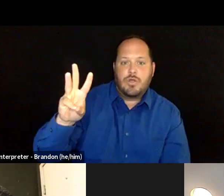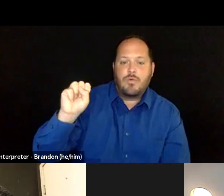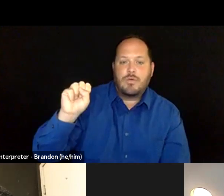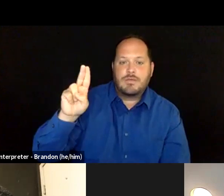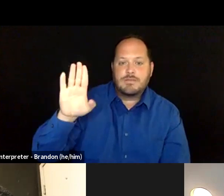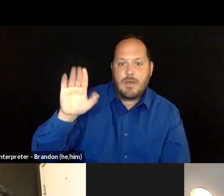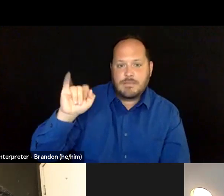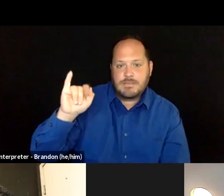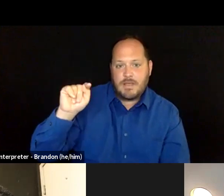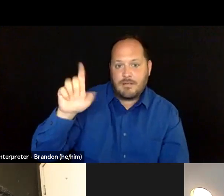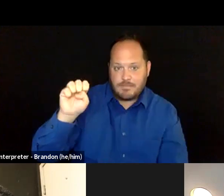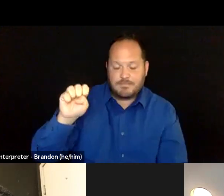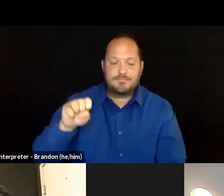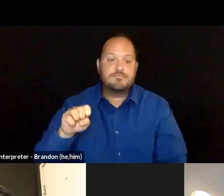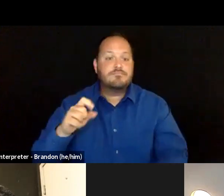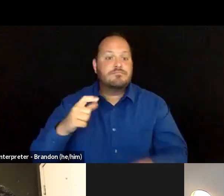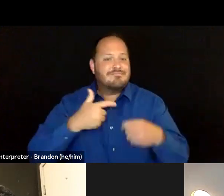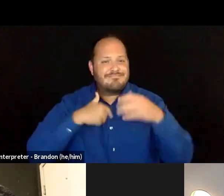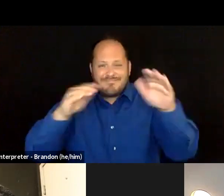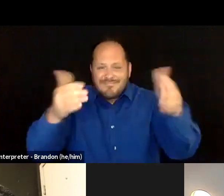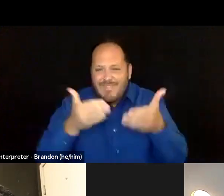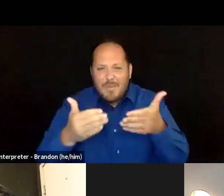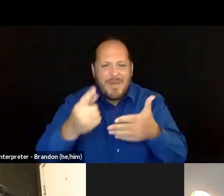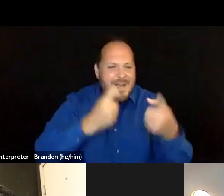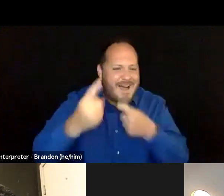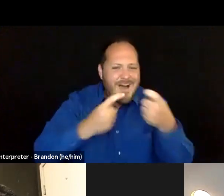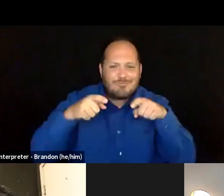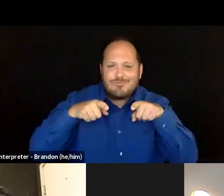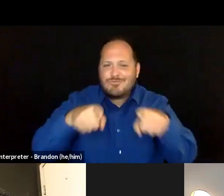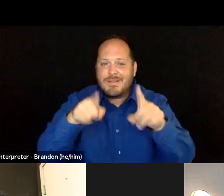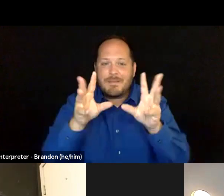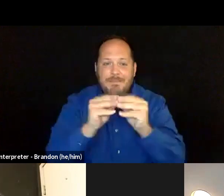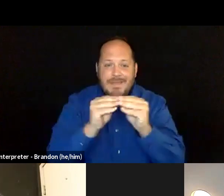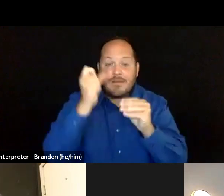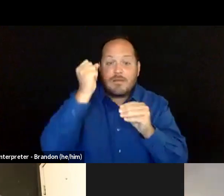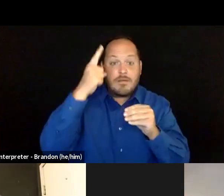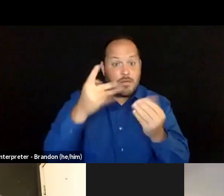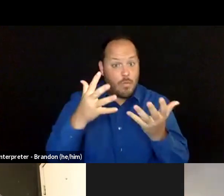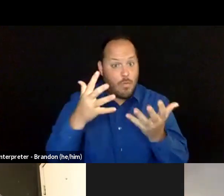the future webinars. If for some reason you get disconnected before the end of